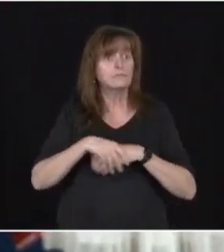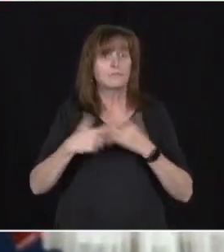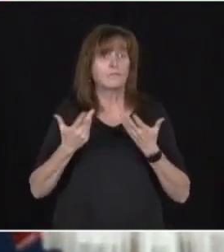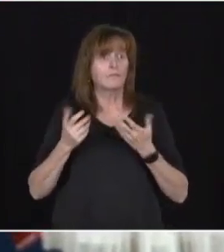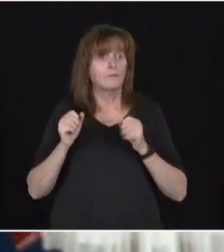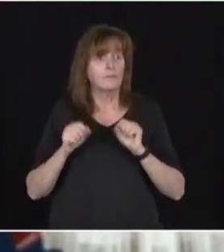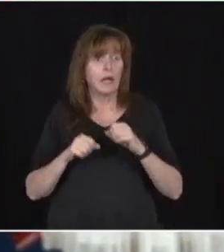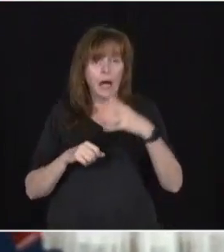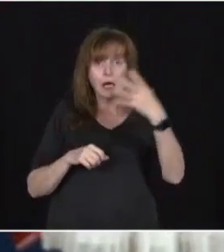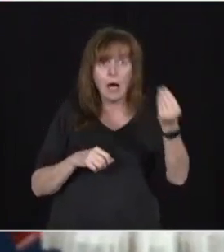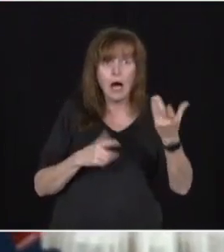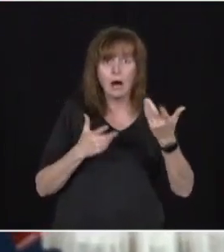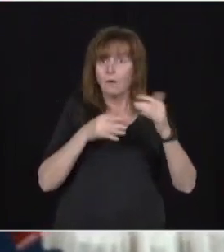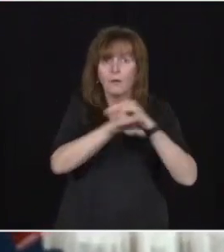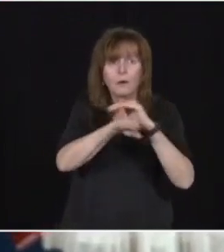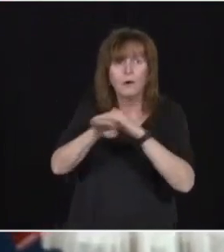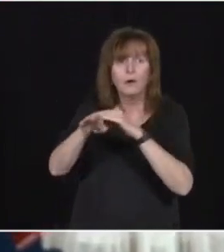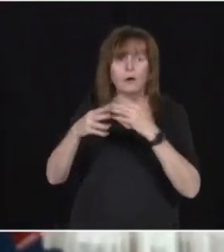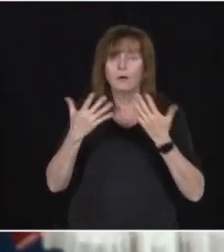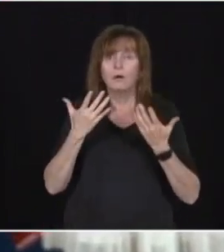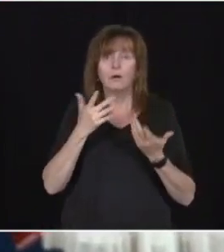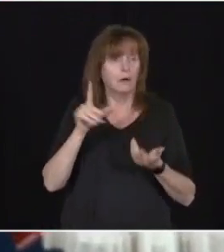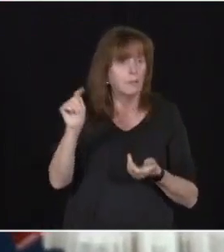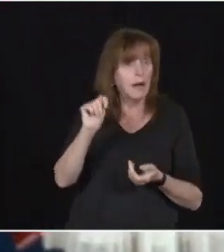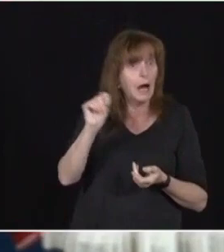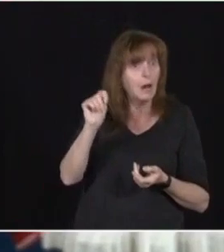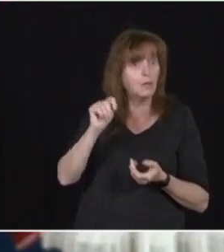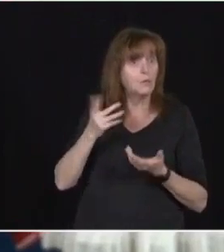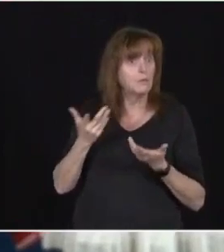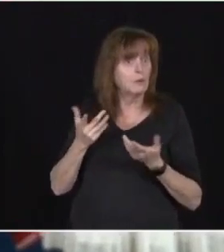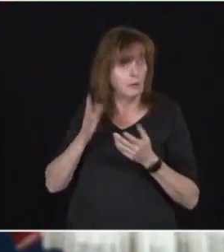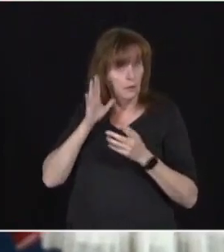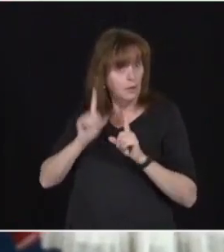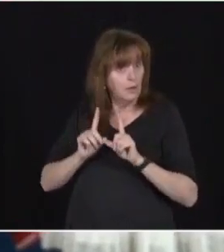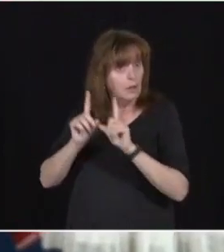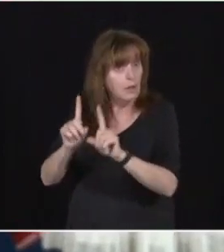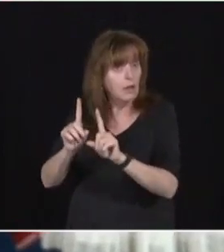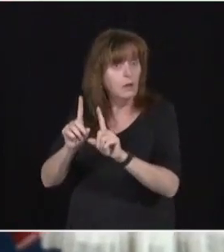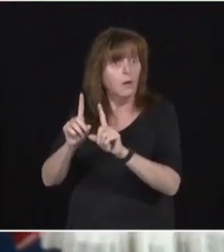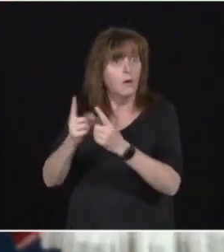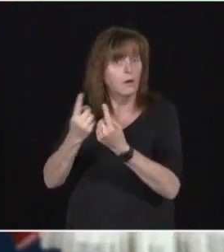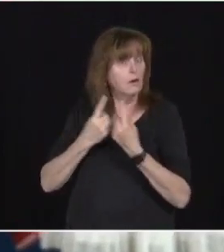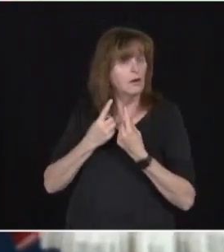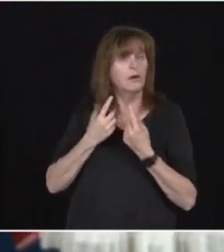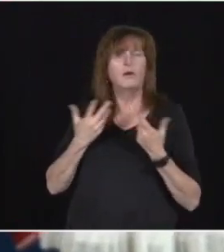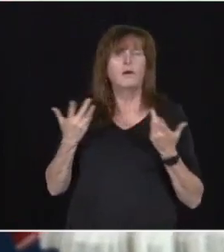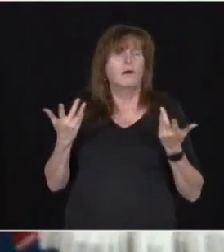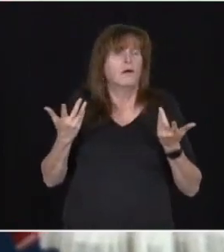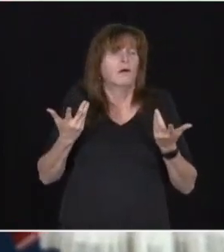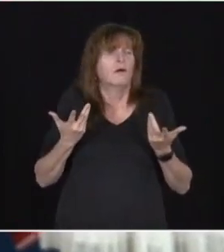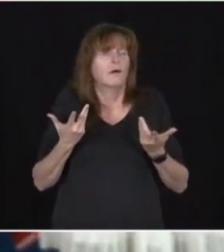What are them abilities within schools? Restrooms with someone walking them to that space, or recreation out